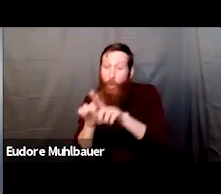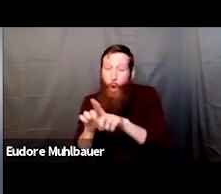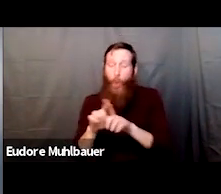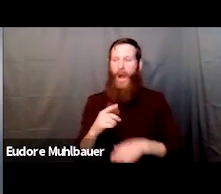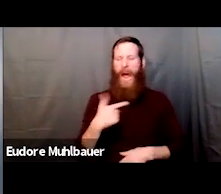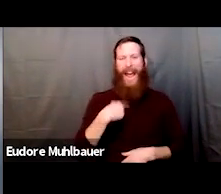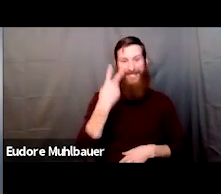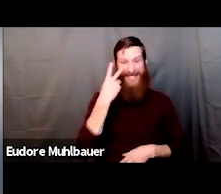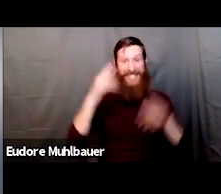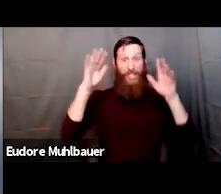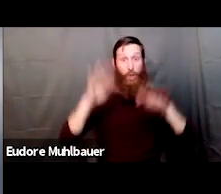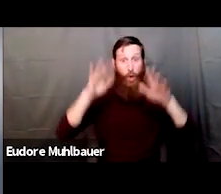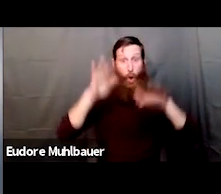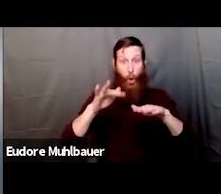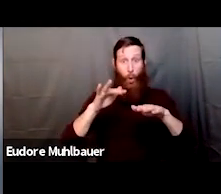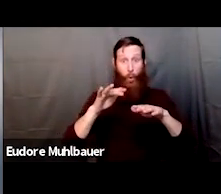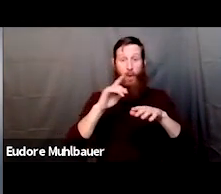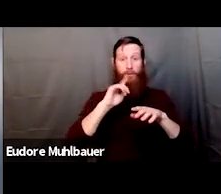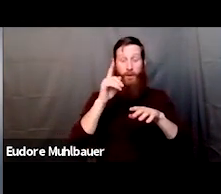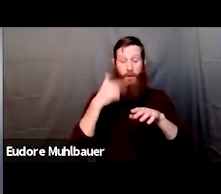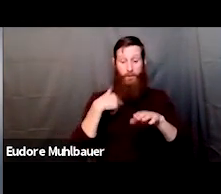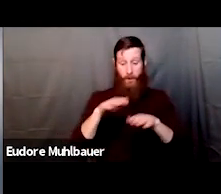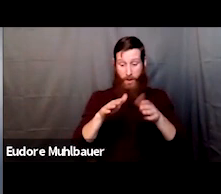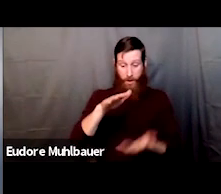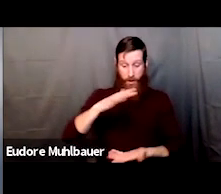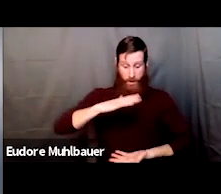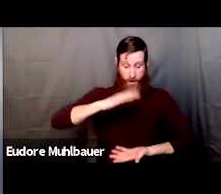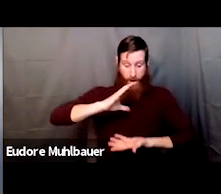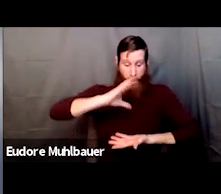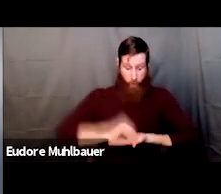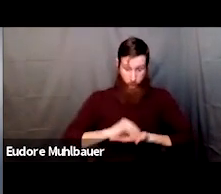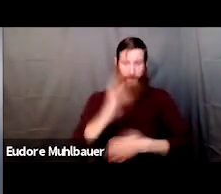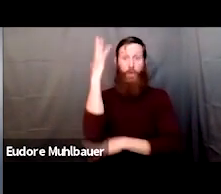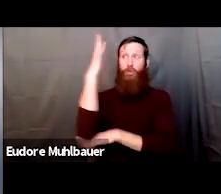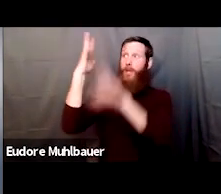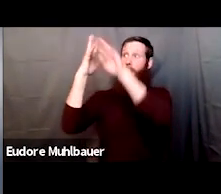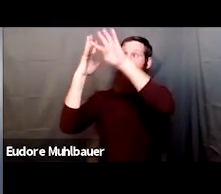I have also occasionally heard people say snow can be shaken off of trees from whumpfing, that is pretty rare, but it does happen.